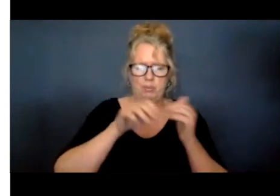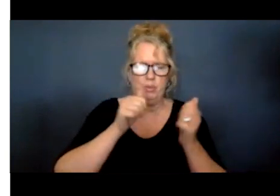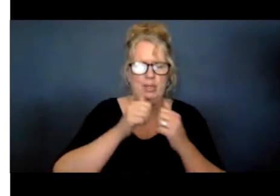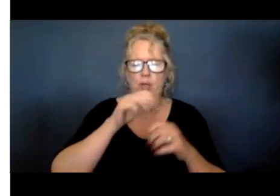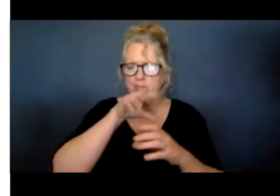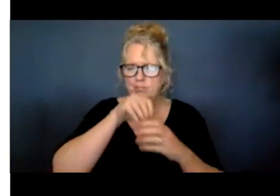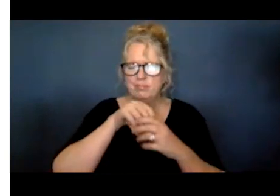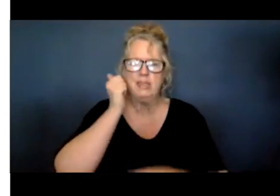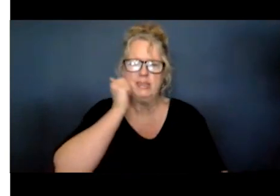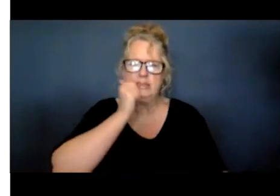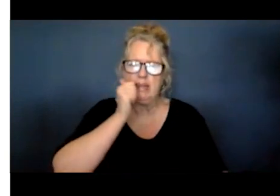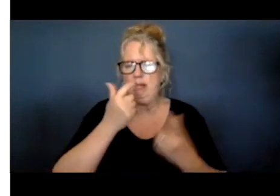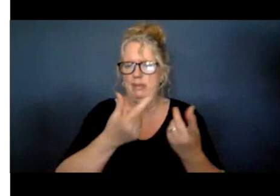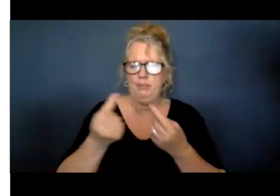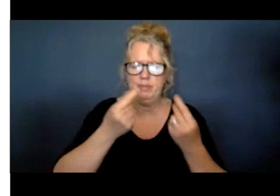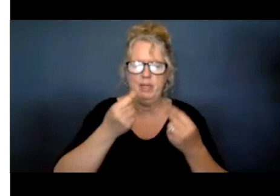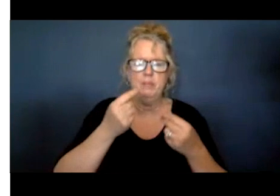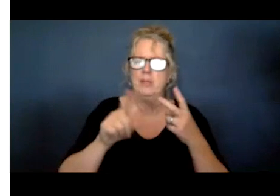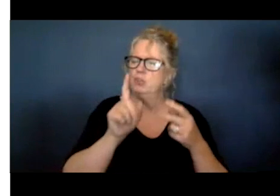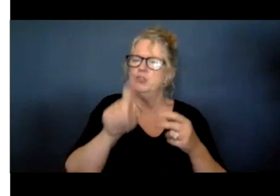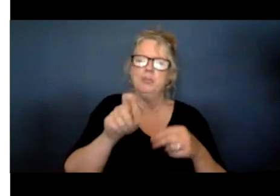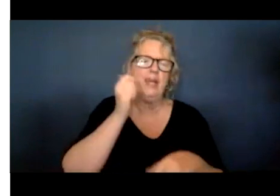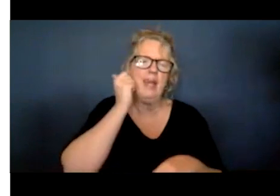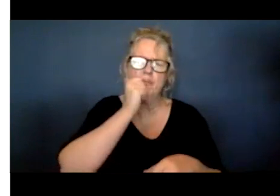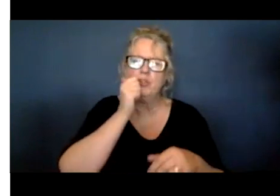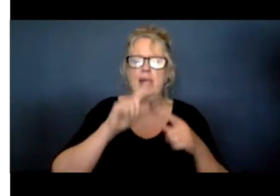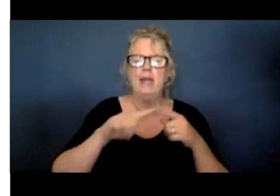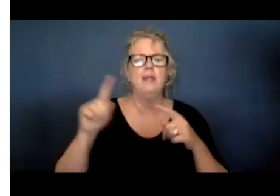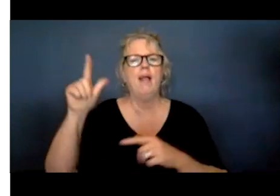Accessibility should be an everyday practice, not an add-on.